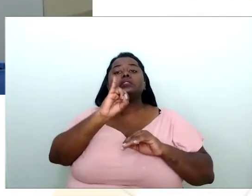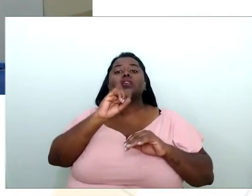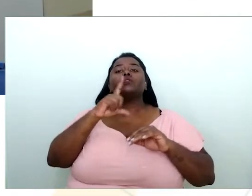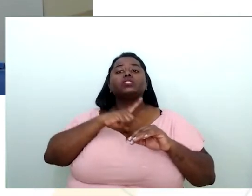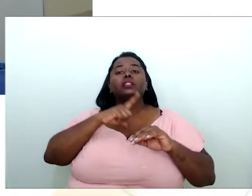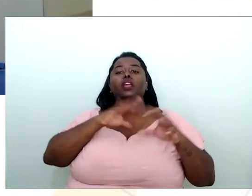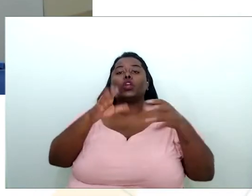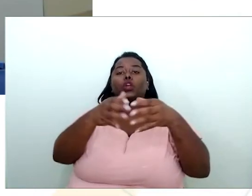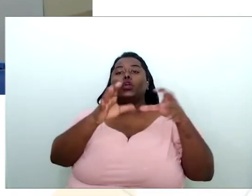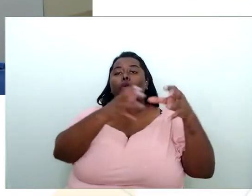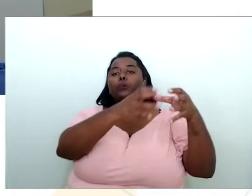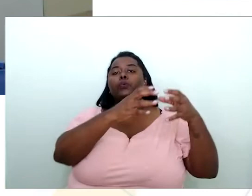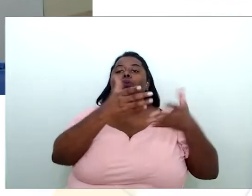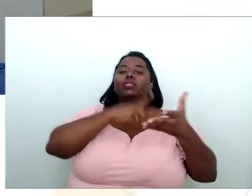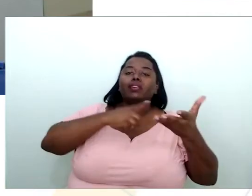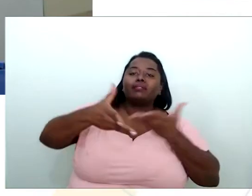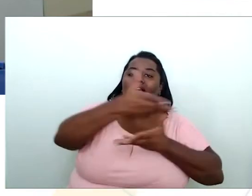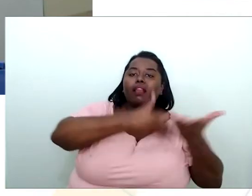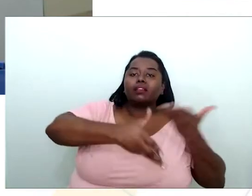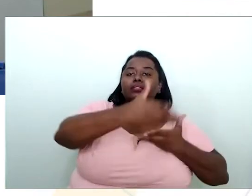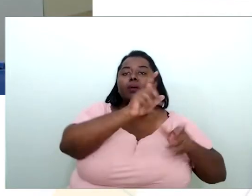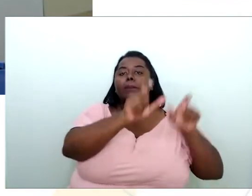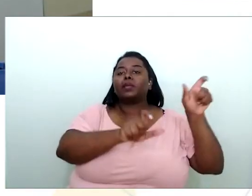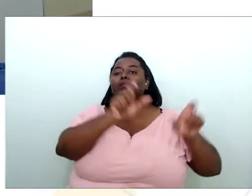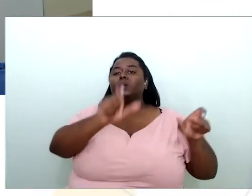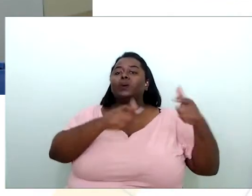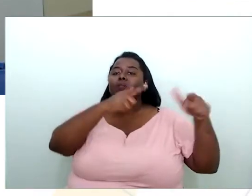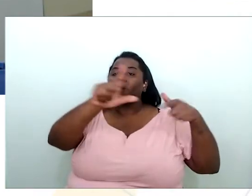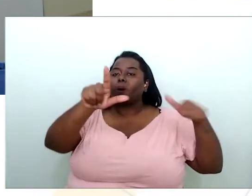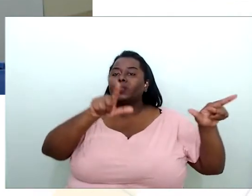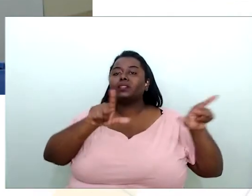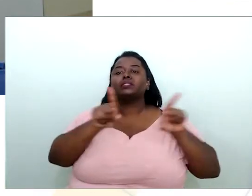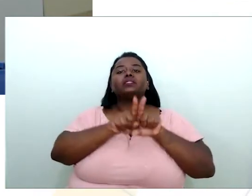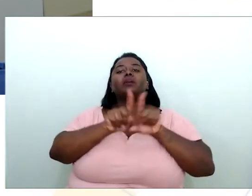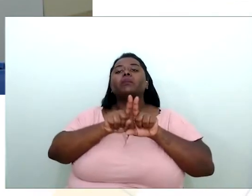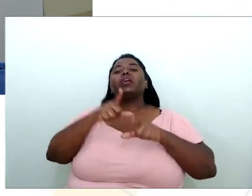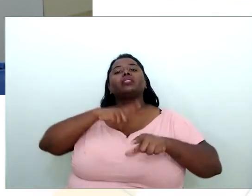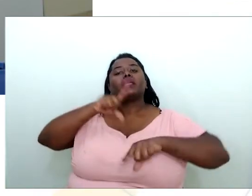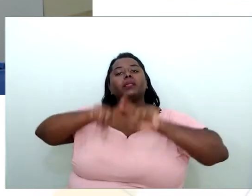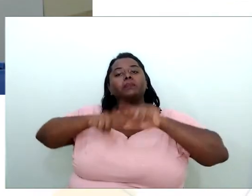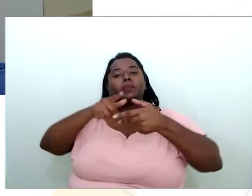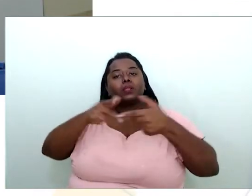are put in a group situation we interact with other people we we interact with